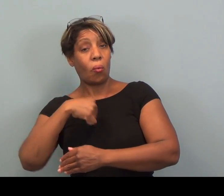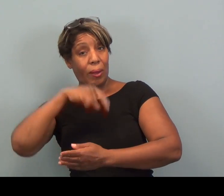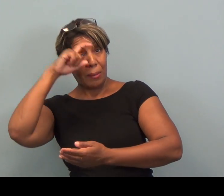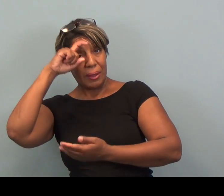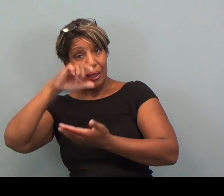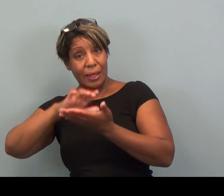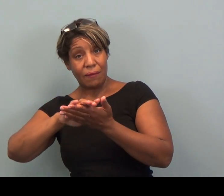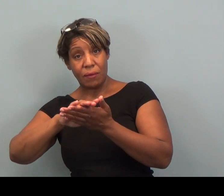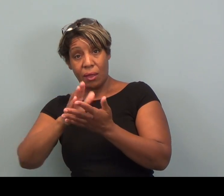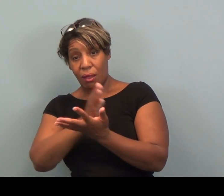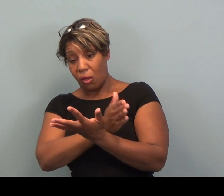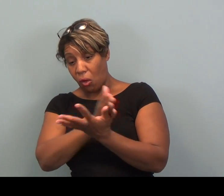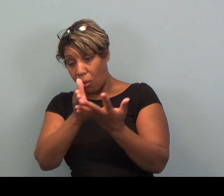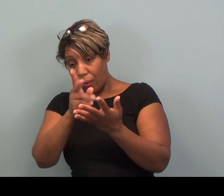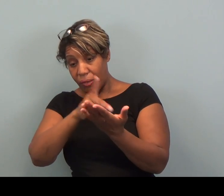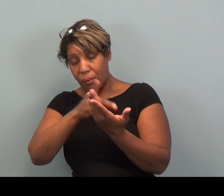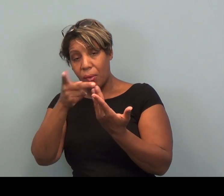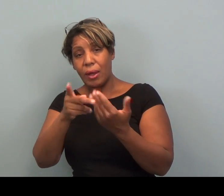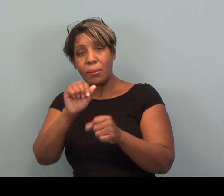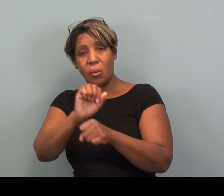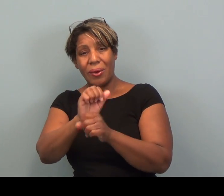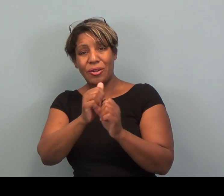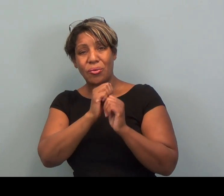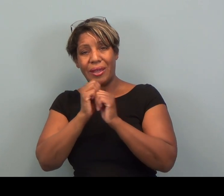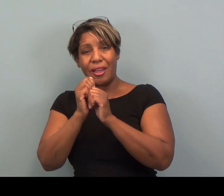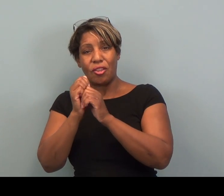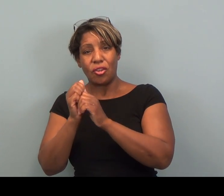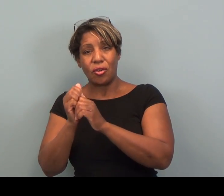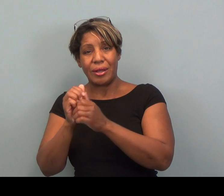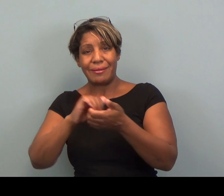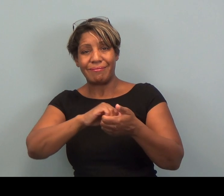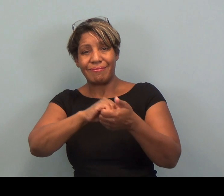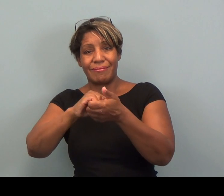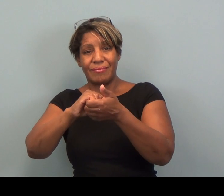And we believe that all of these programs work together synergistically